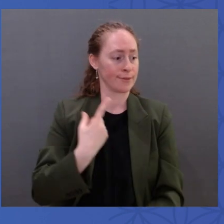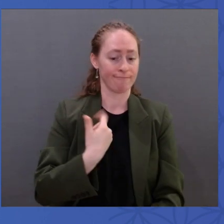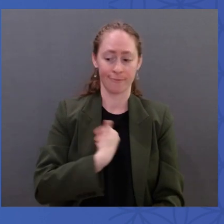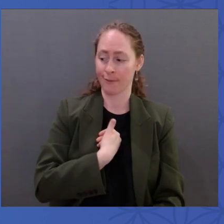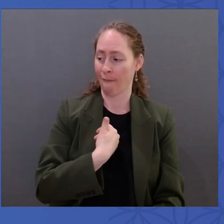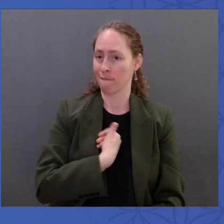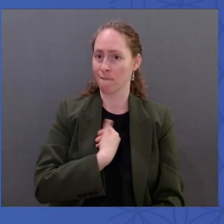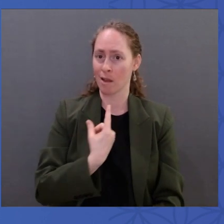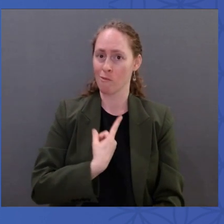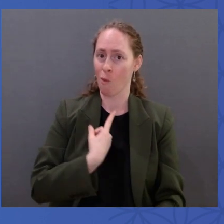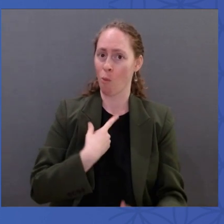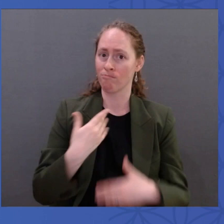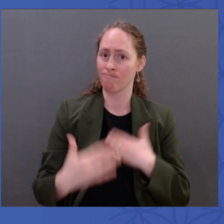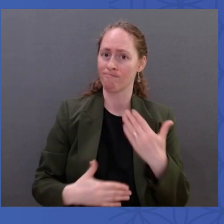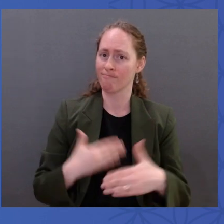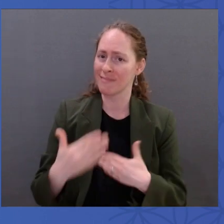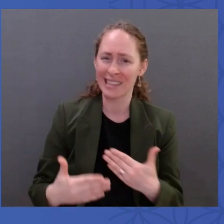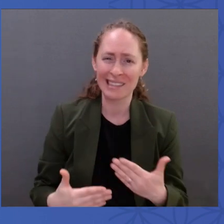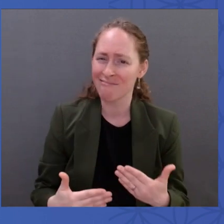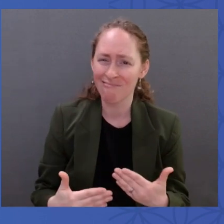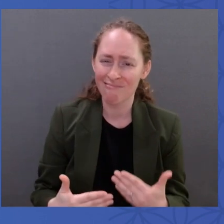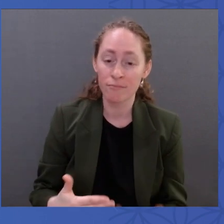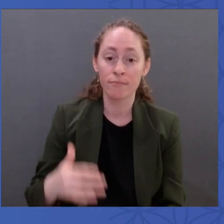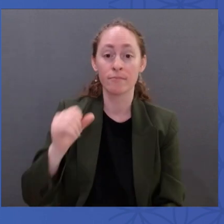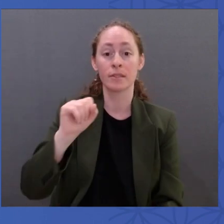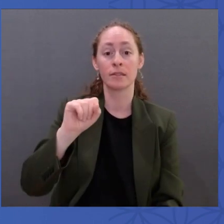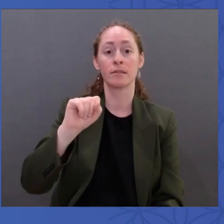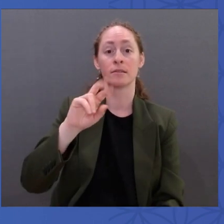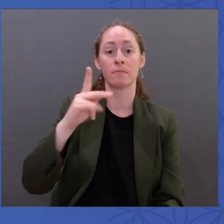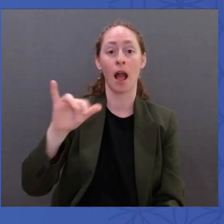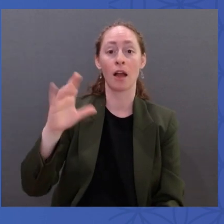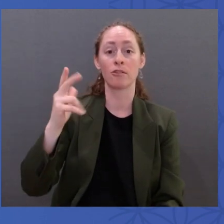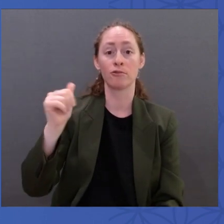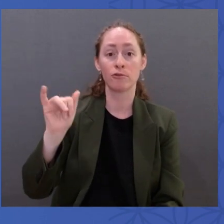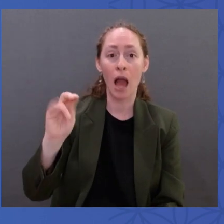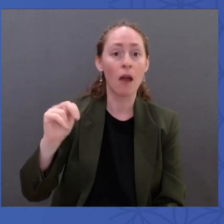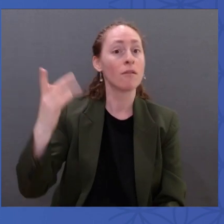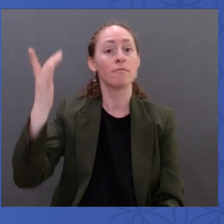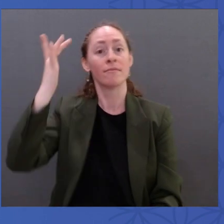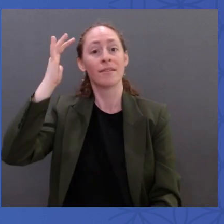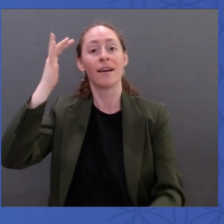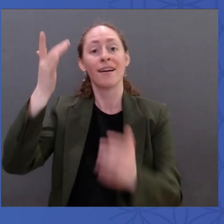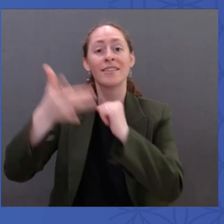Technological Innovation. Digital Transformation. E Commerce. Promotion. Climate Change response.